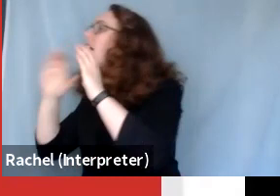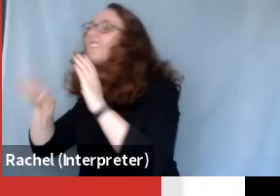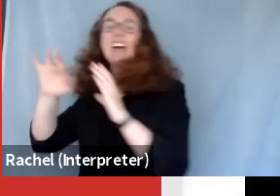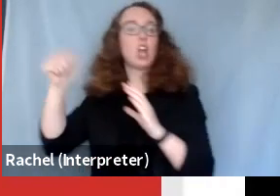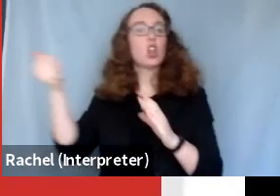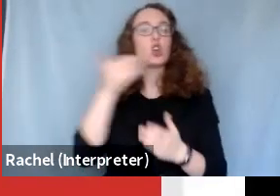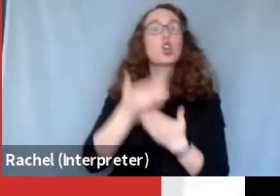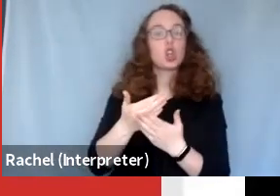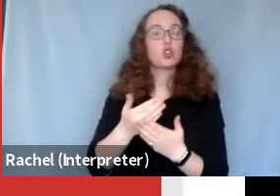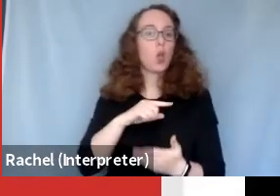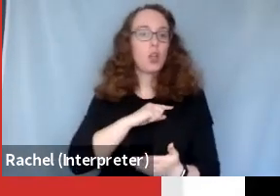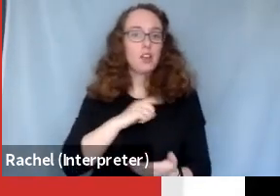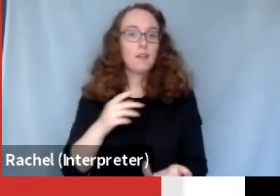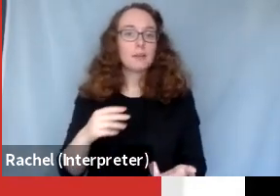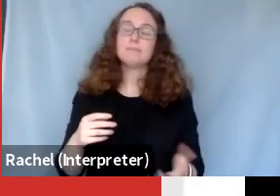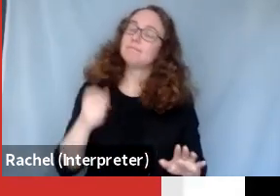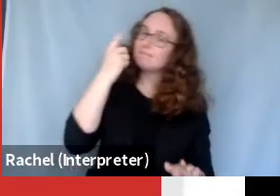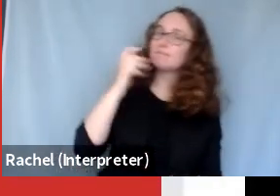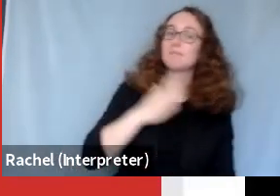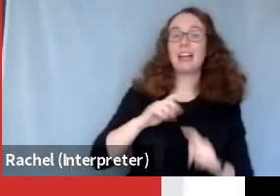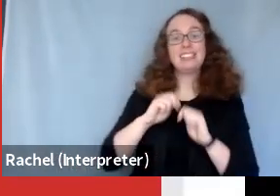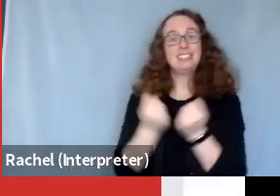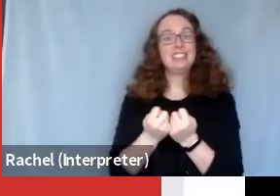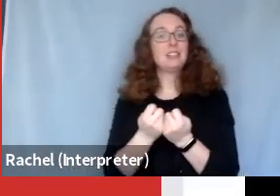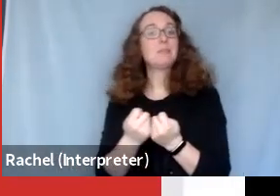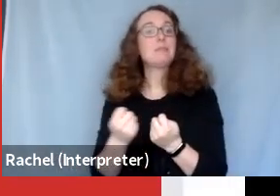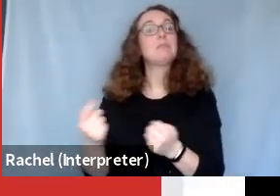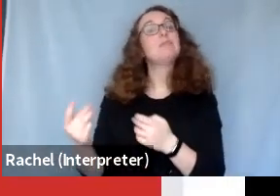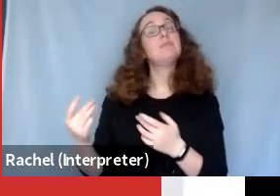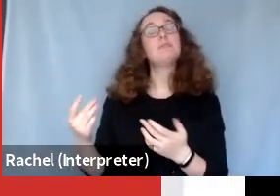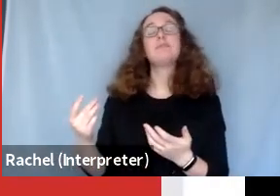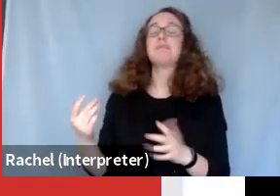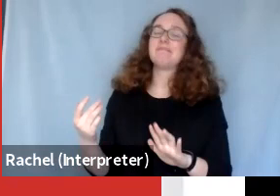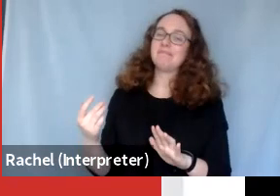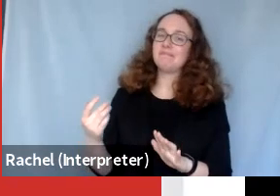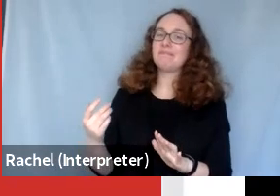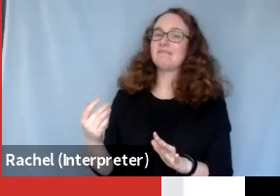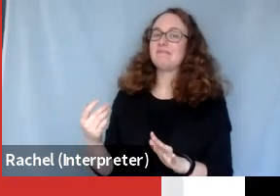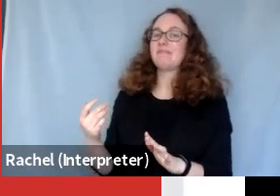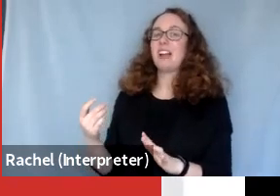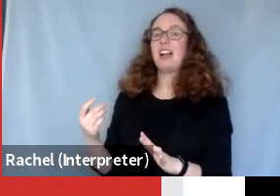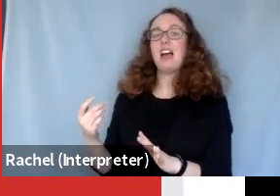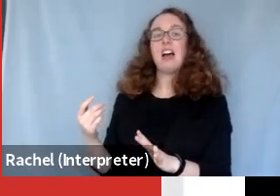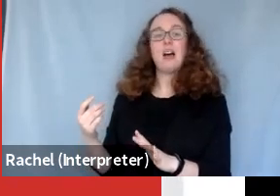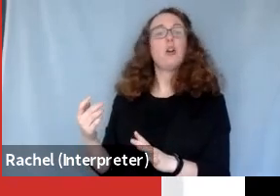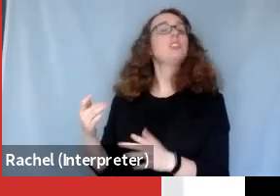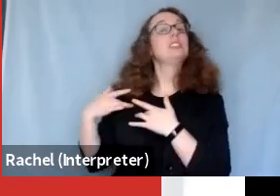is almost going through and saying you know, my message to them is if it's used give them the best used and hopefully by the end of the semester